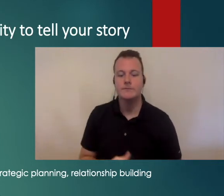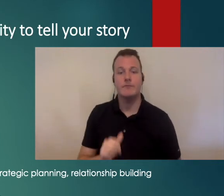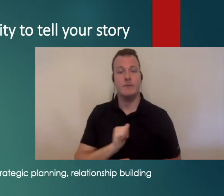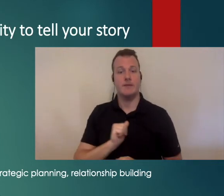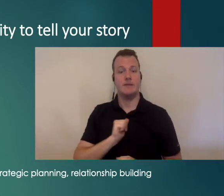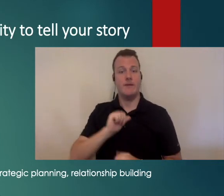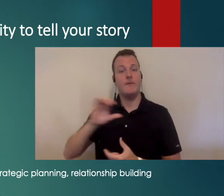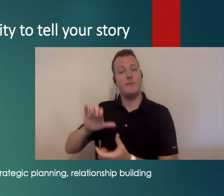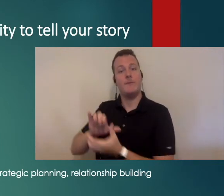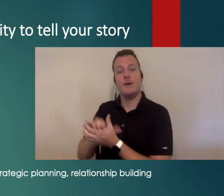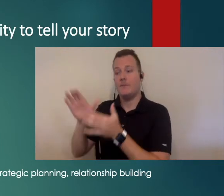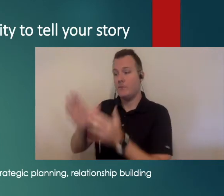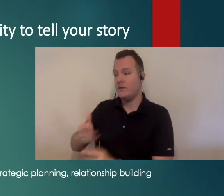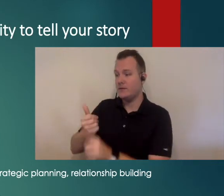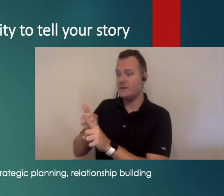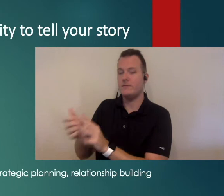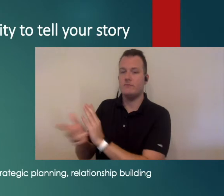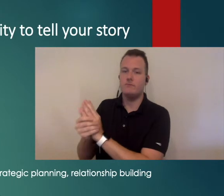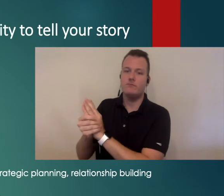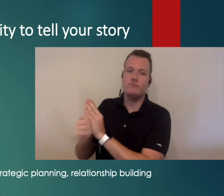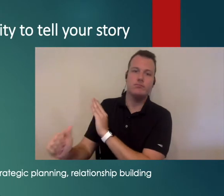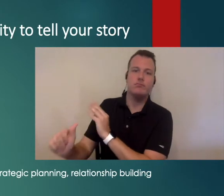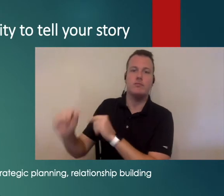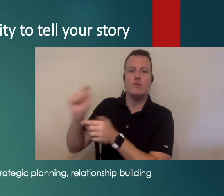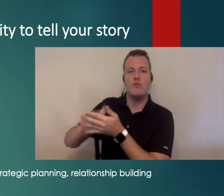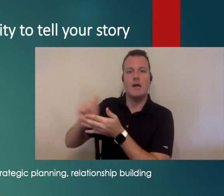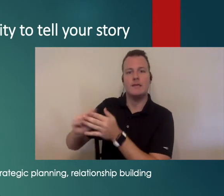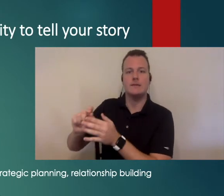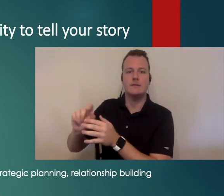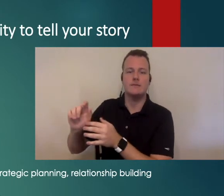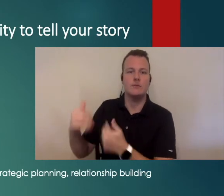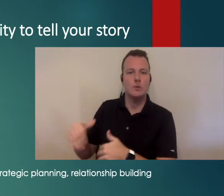to a person who has very strong writing skills, and he always says one of the